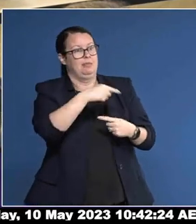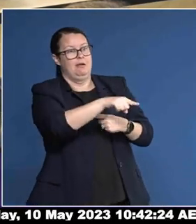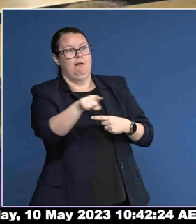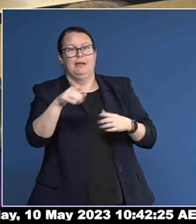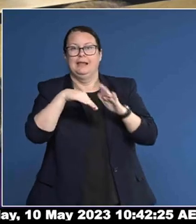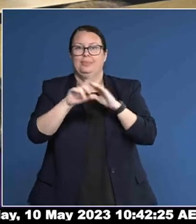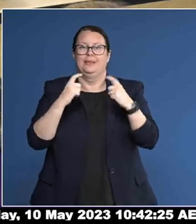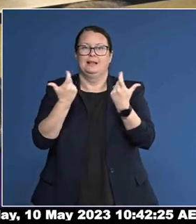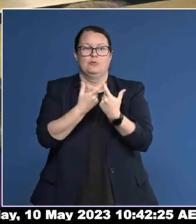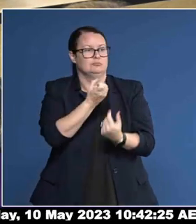disabilities? MS STEVENSON: Yes.